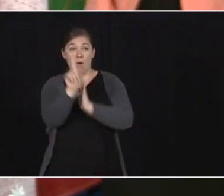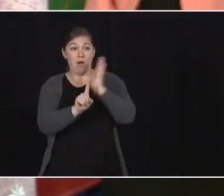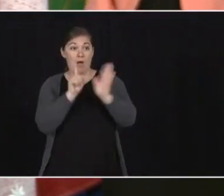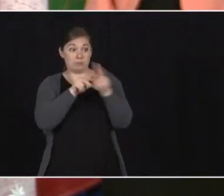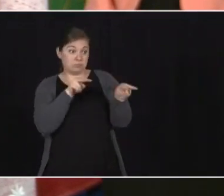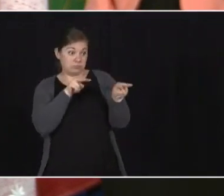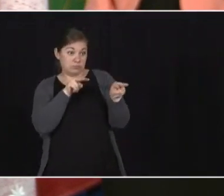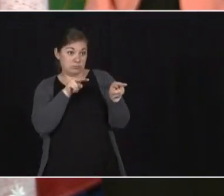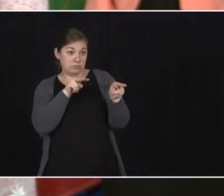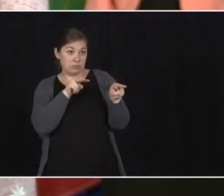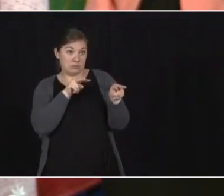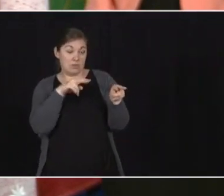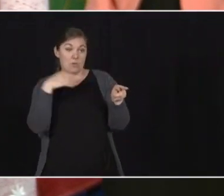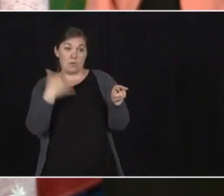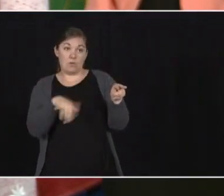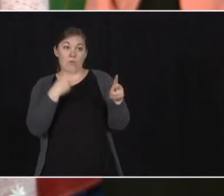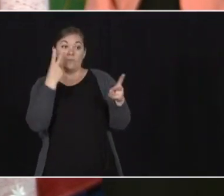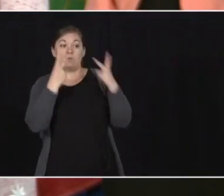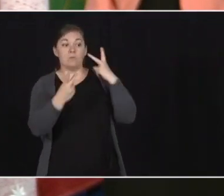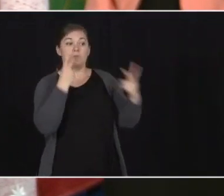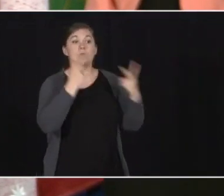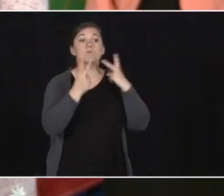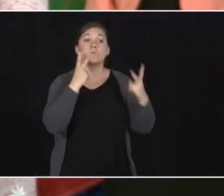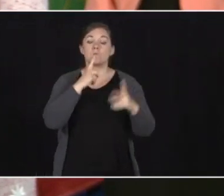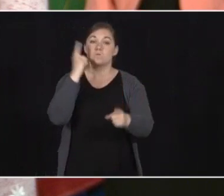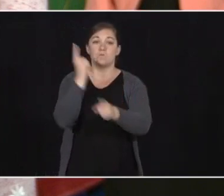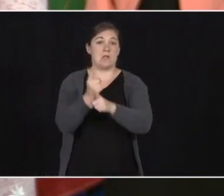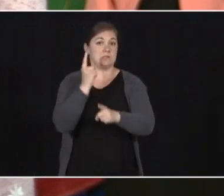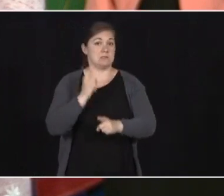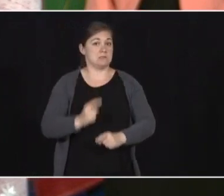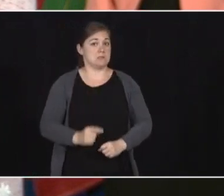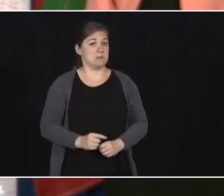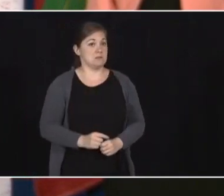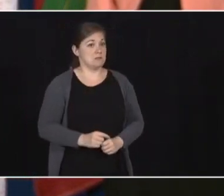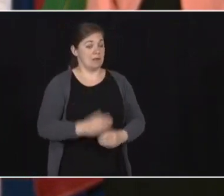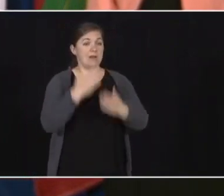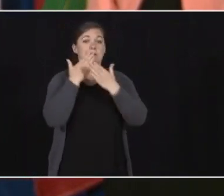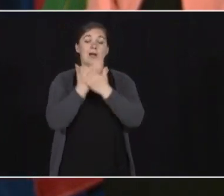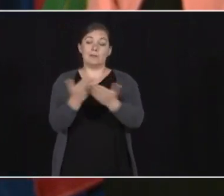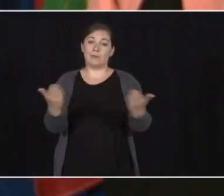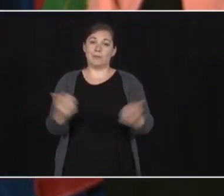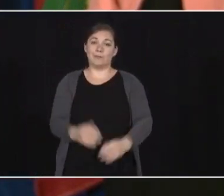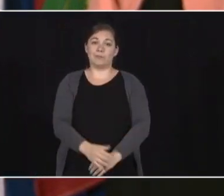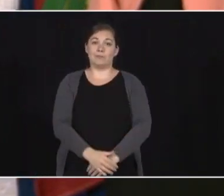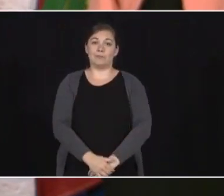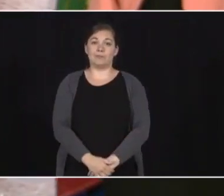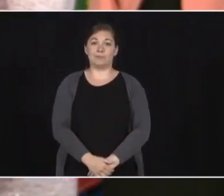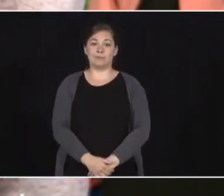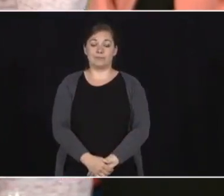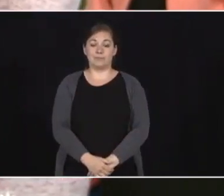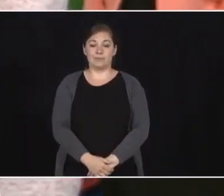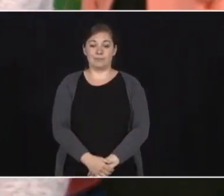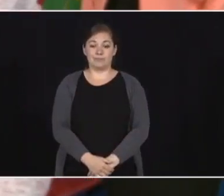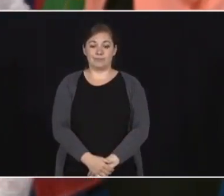They can stay there and monitor these homes until we get it right. Thank you. Thank you everyone.